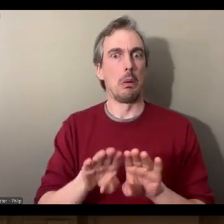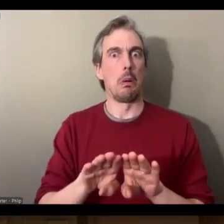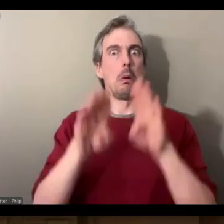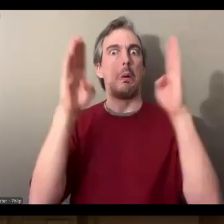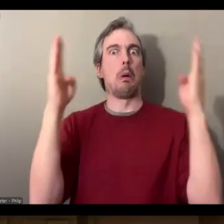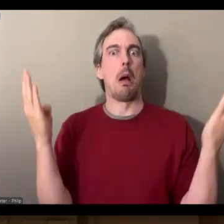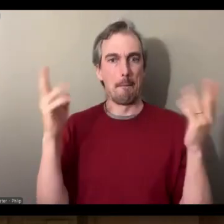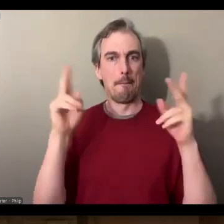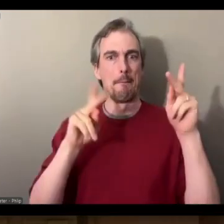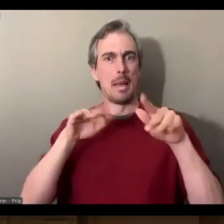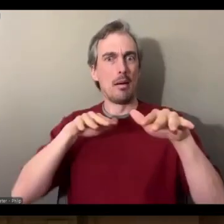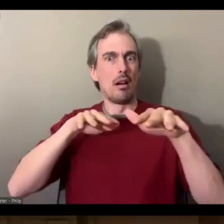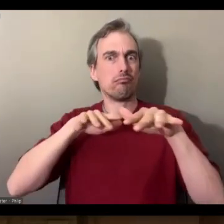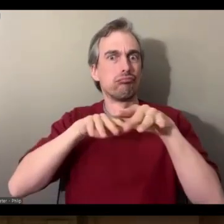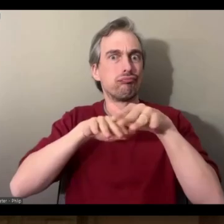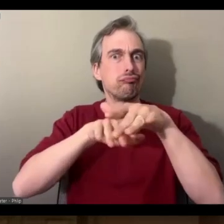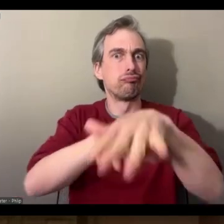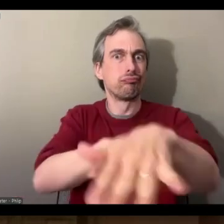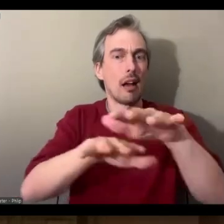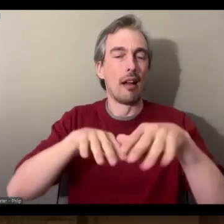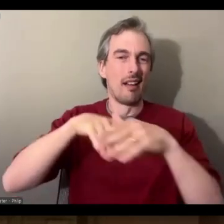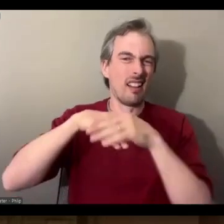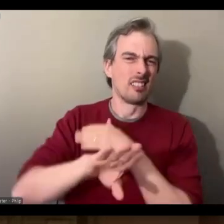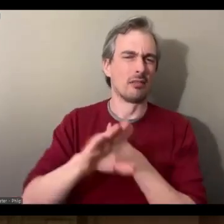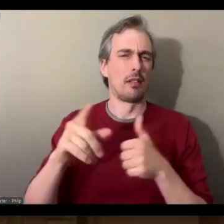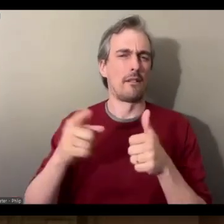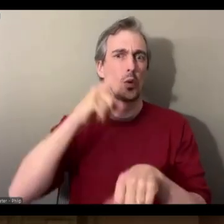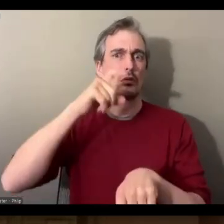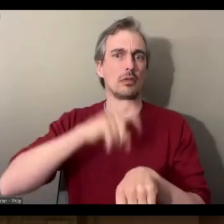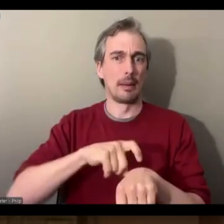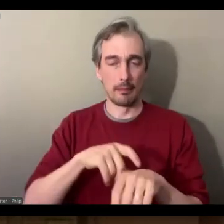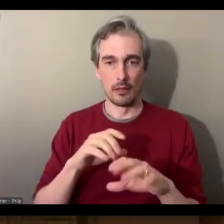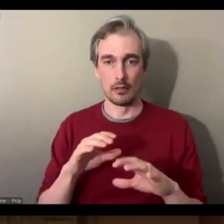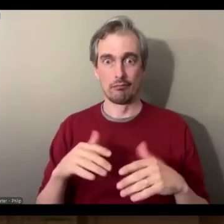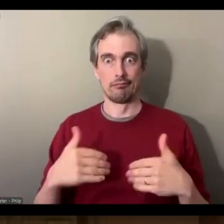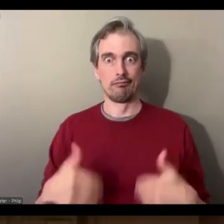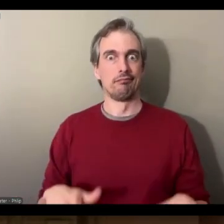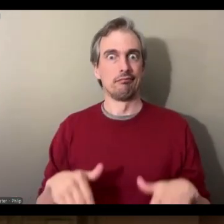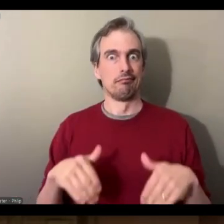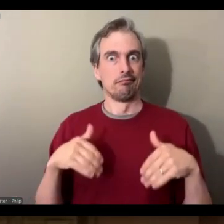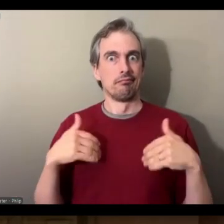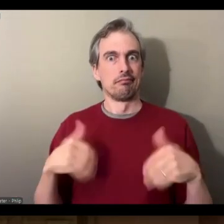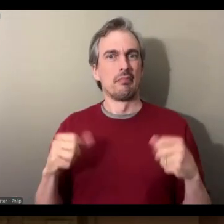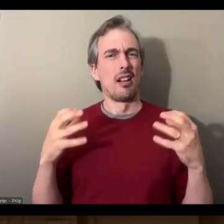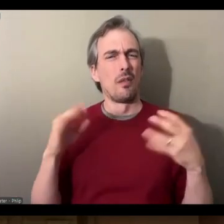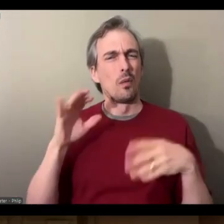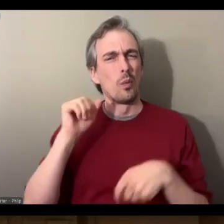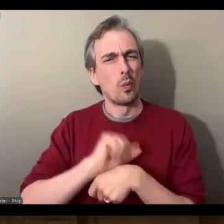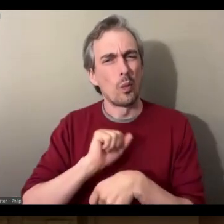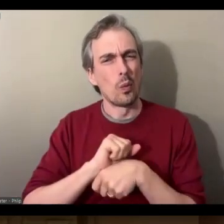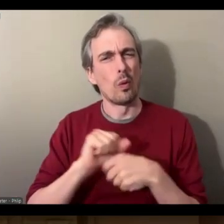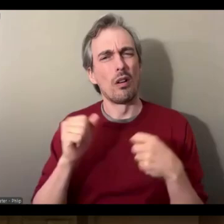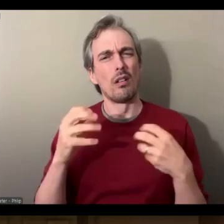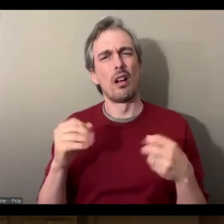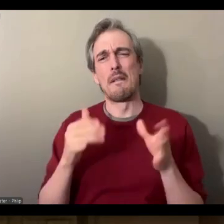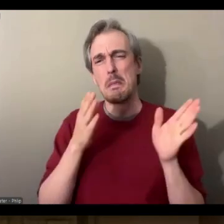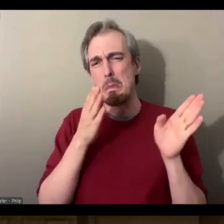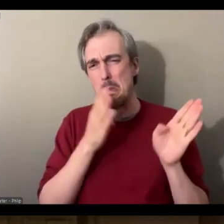building open. However, the thing to keep in mind is: Construction takes a long time. Everything